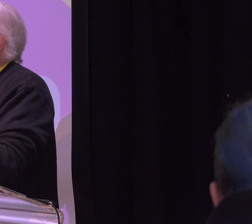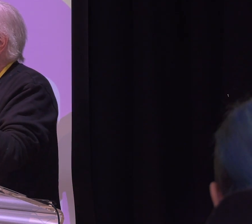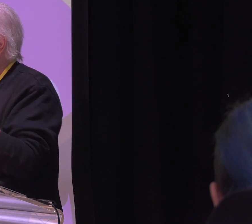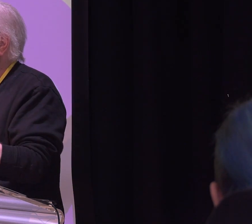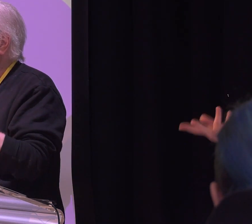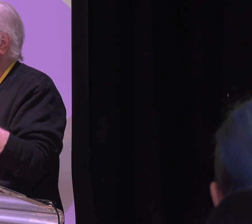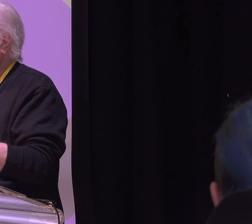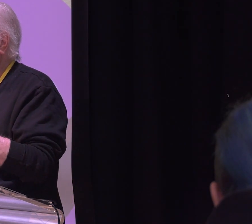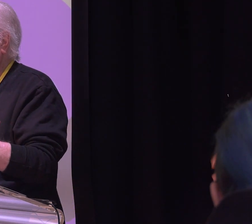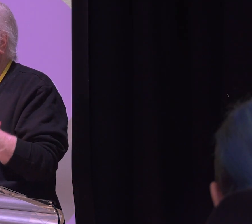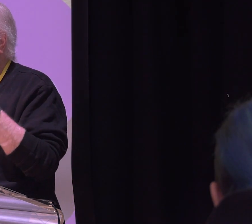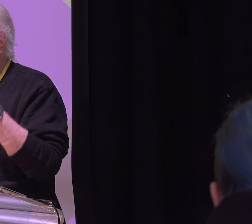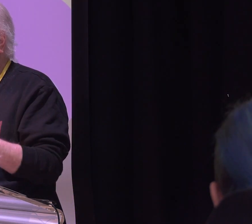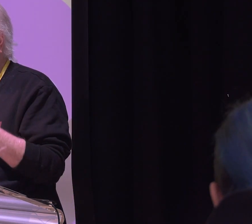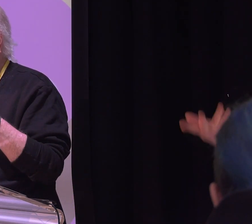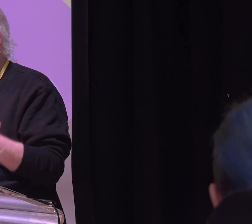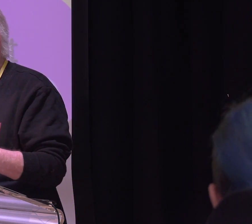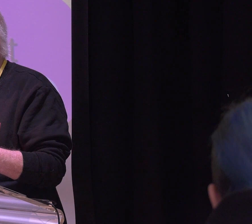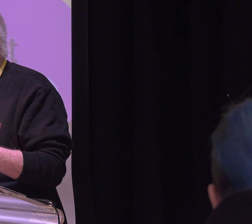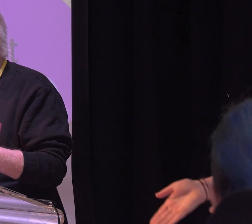is to deny them a fundamental human right.